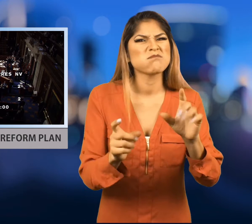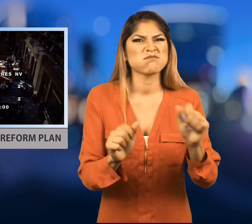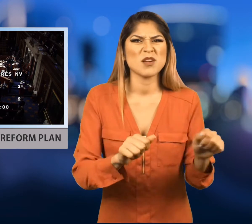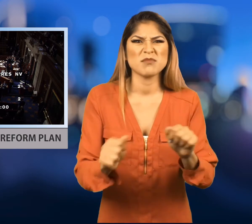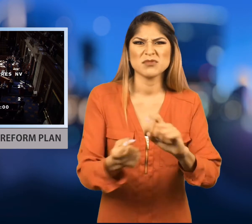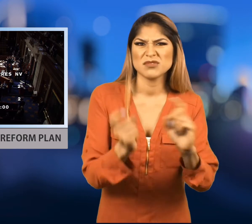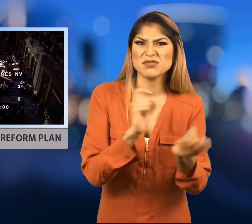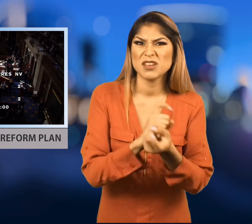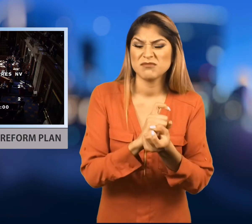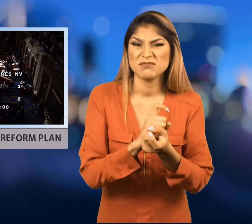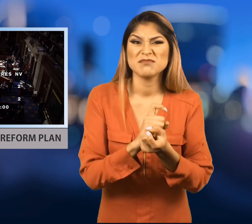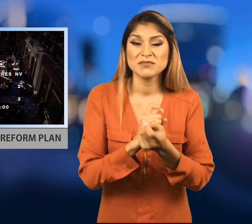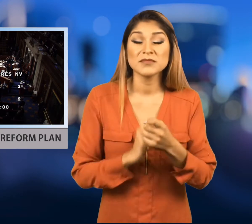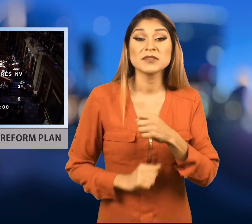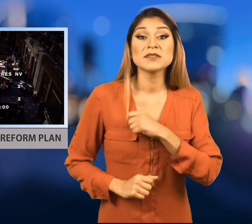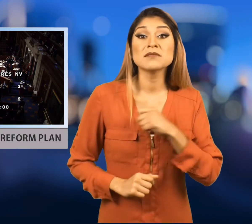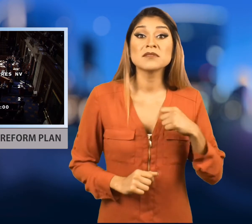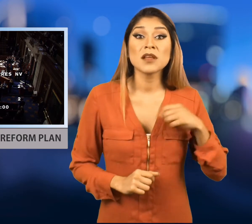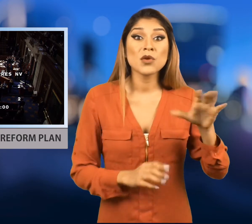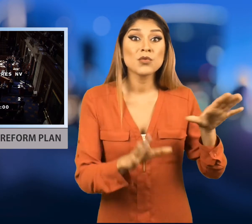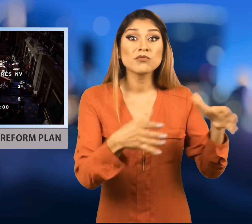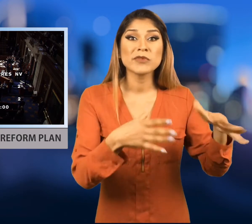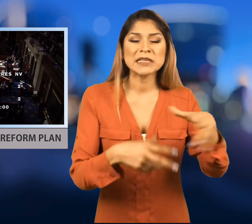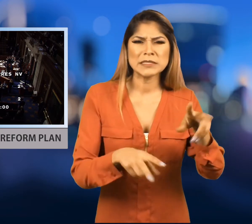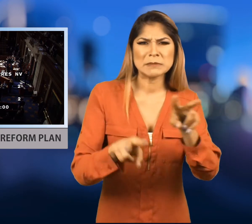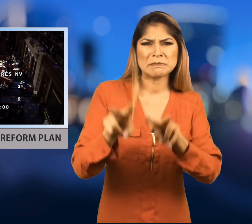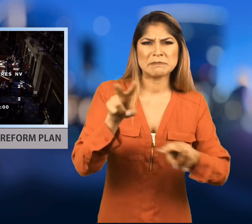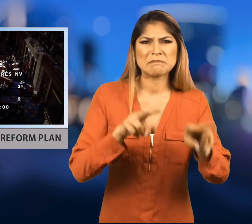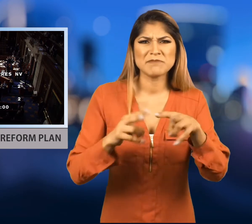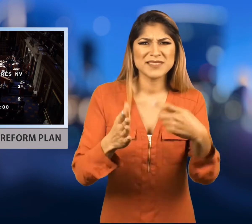victory might be short lived. On the Senate side there are